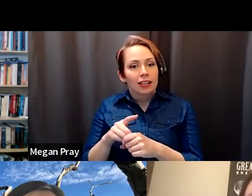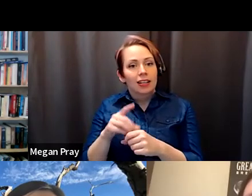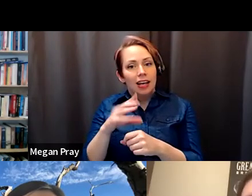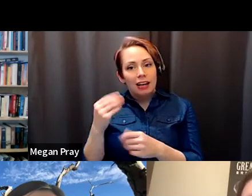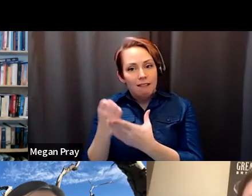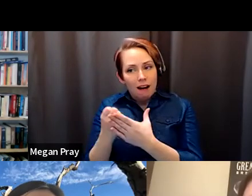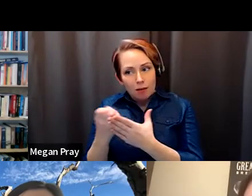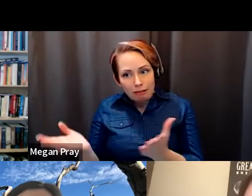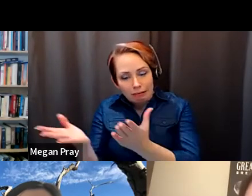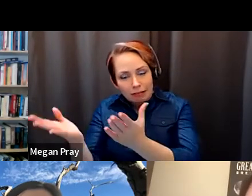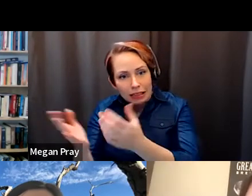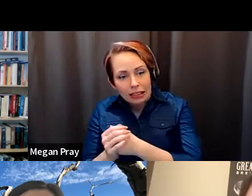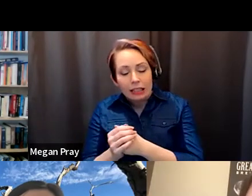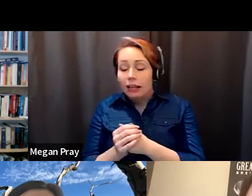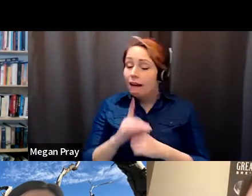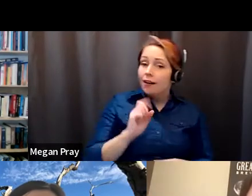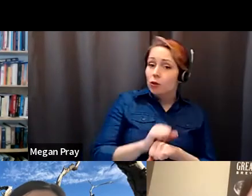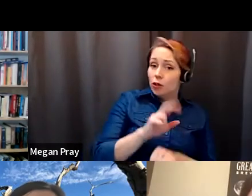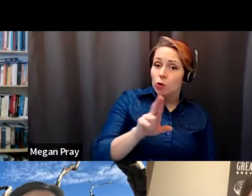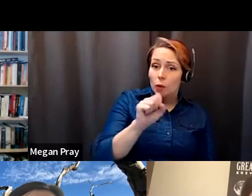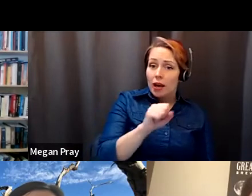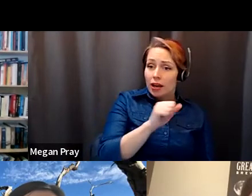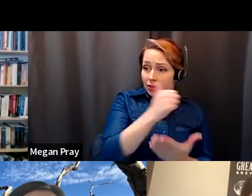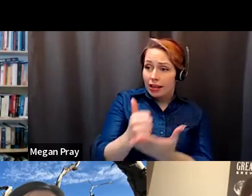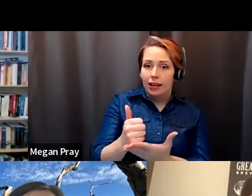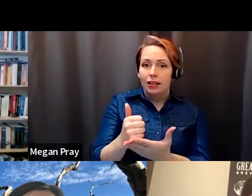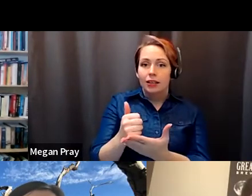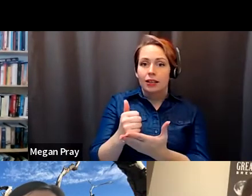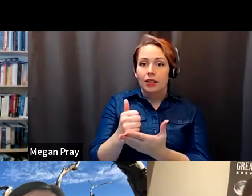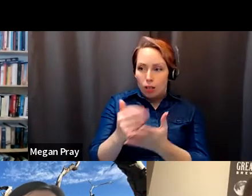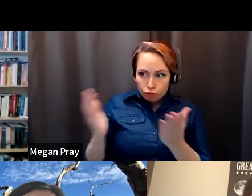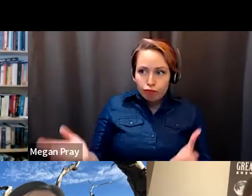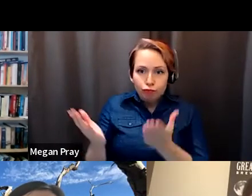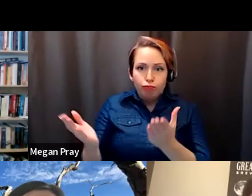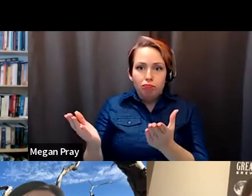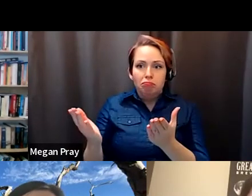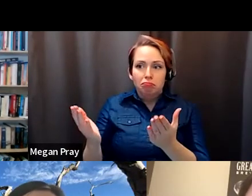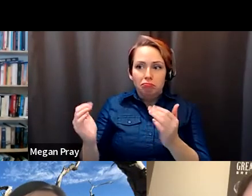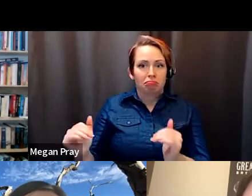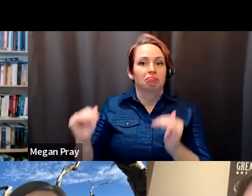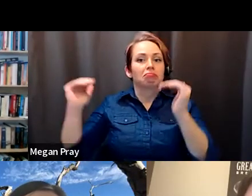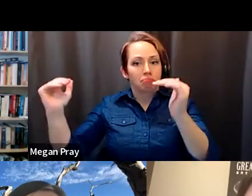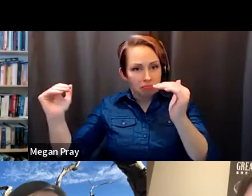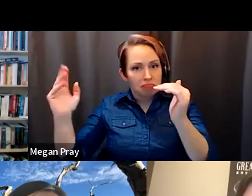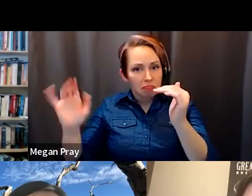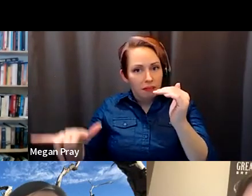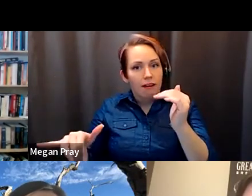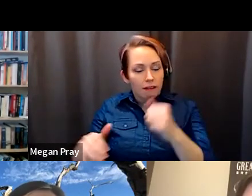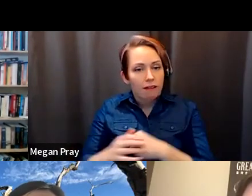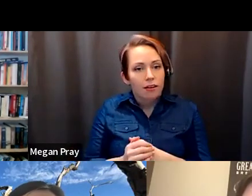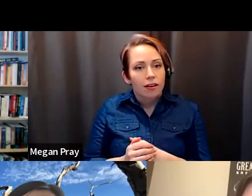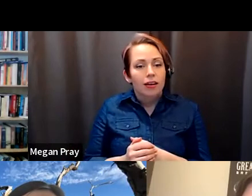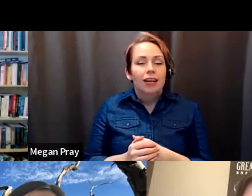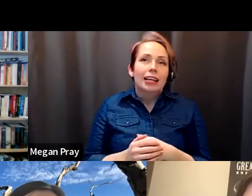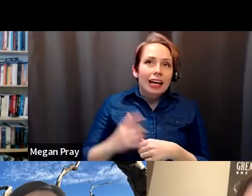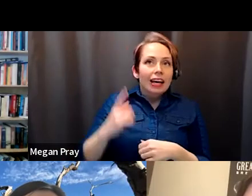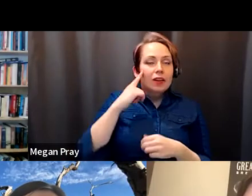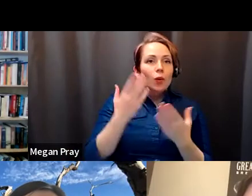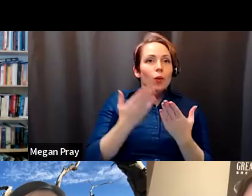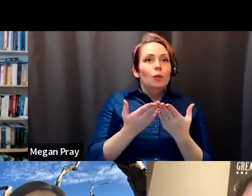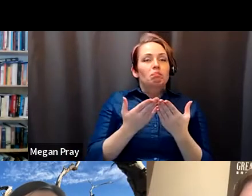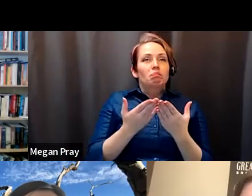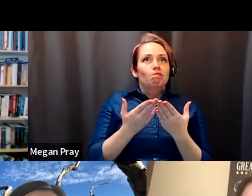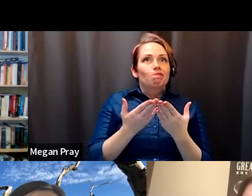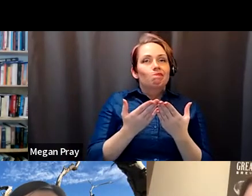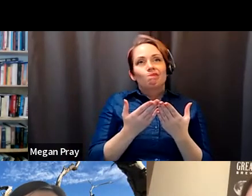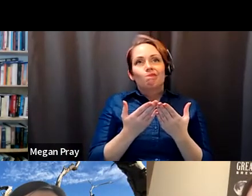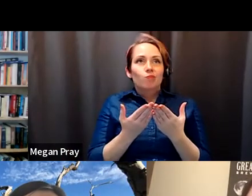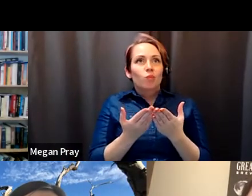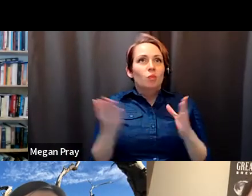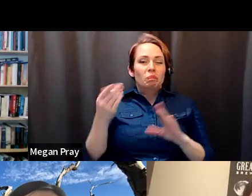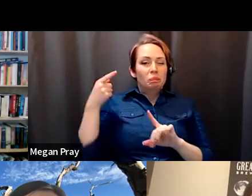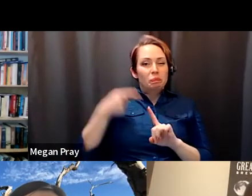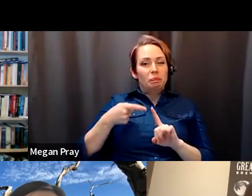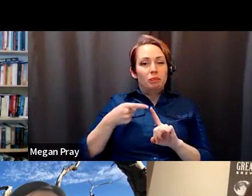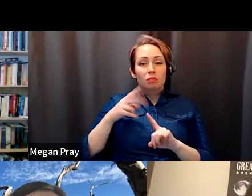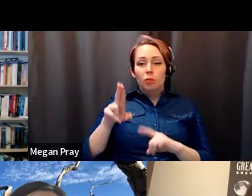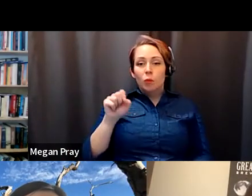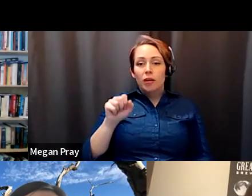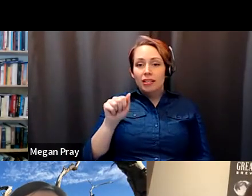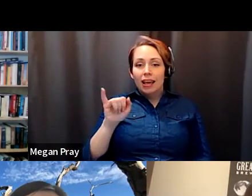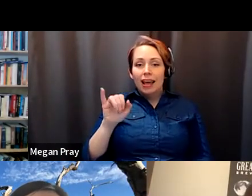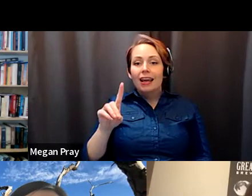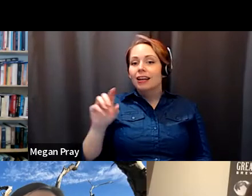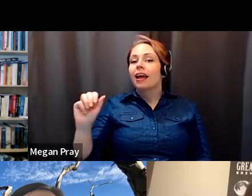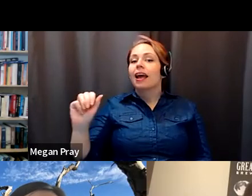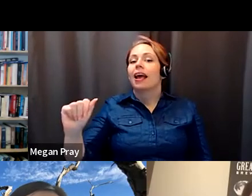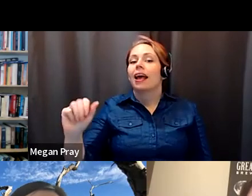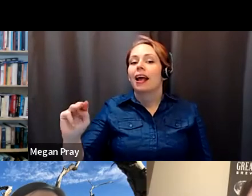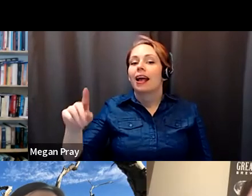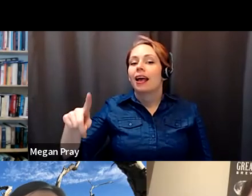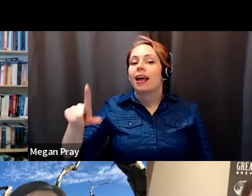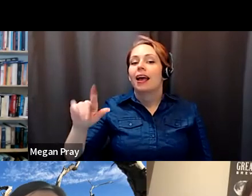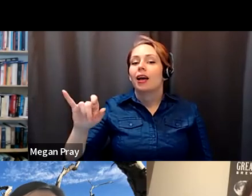Salvador Santino Regilme: Actually us eight amplify those kinds of interests, so in a lot of ways USAid, so I think the overarching argument is that USAid amplifies those kind of pre existing.